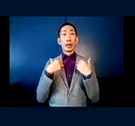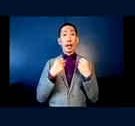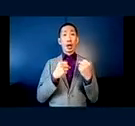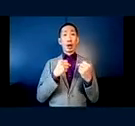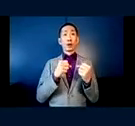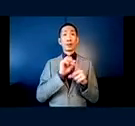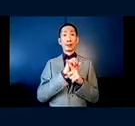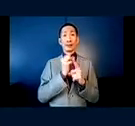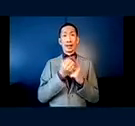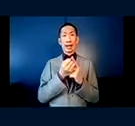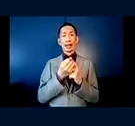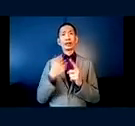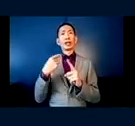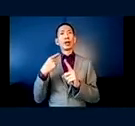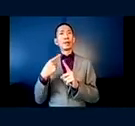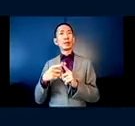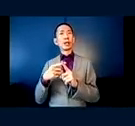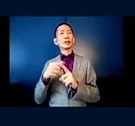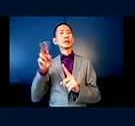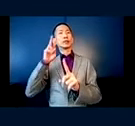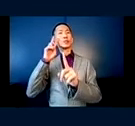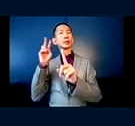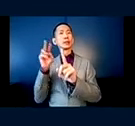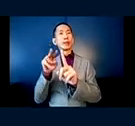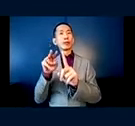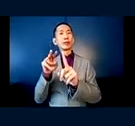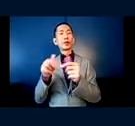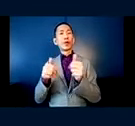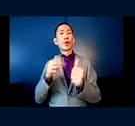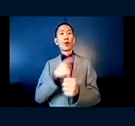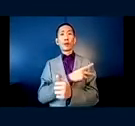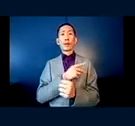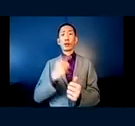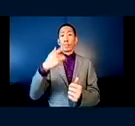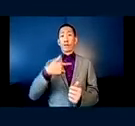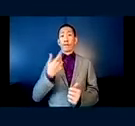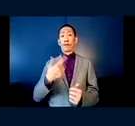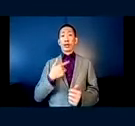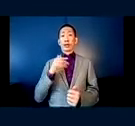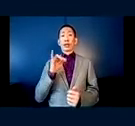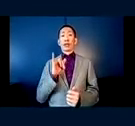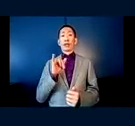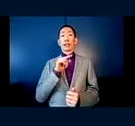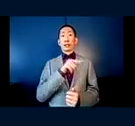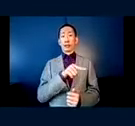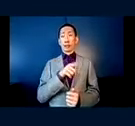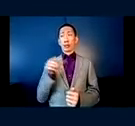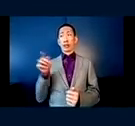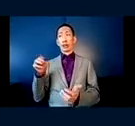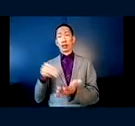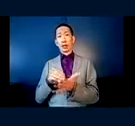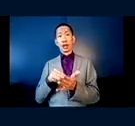NEGATIVE CORRELATIONS IN TERMS OF HEALTH STATUS, AND TEAM PERCEPTIONS, THE PATIENT BELIEVING THAT THEY AND THEIR